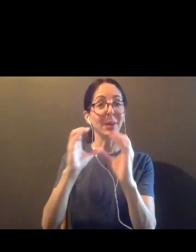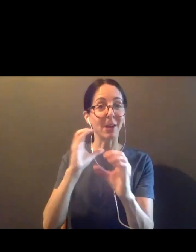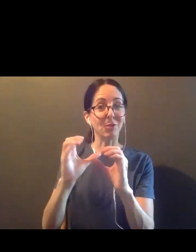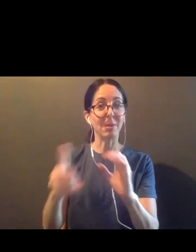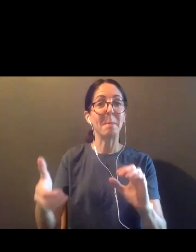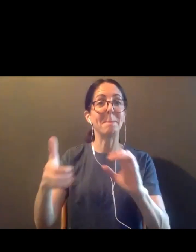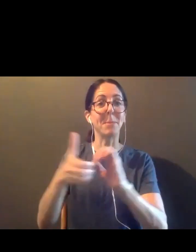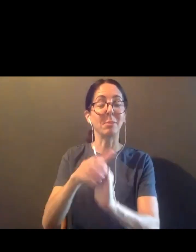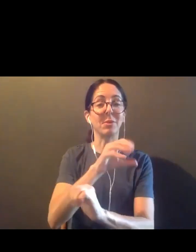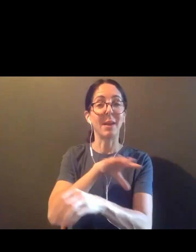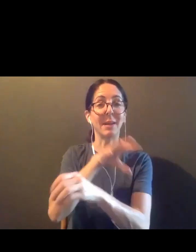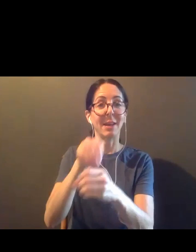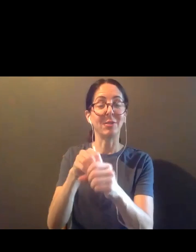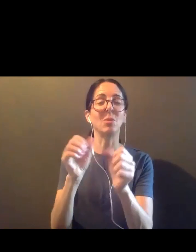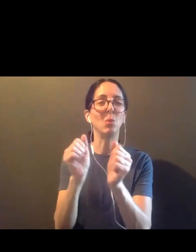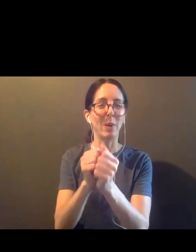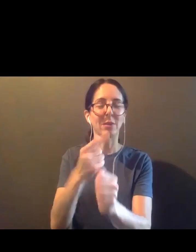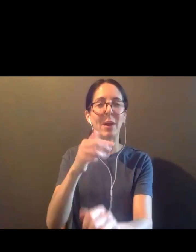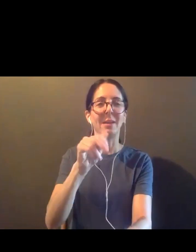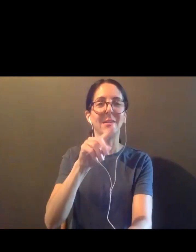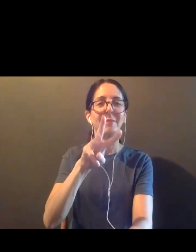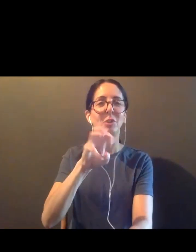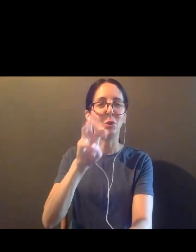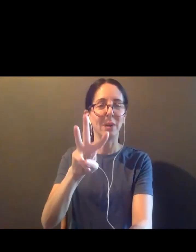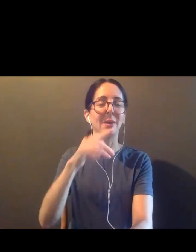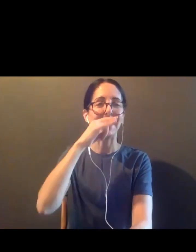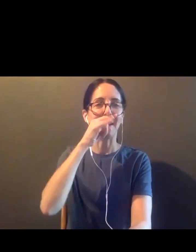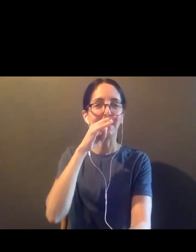Partnerships and Engagement with Grandview Kids, which oversees the Family Leader Program.